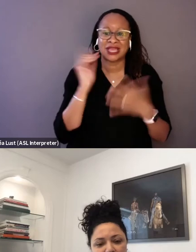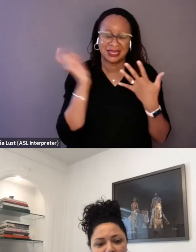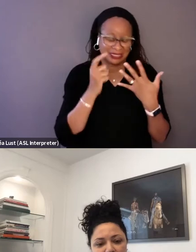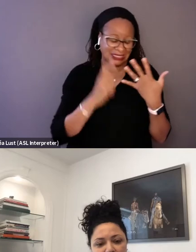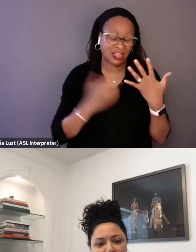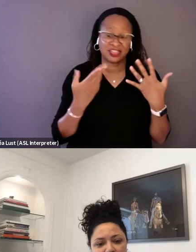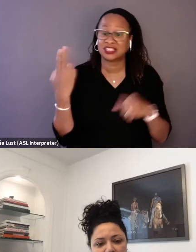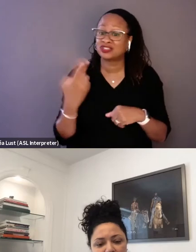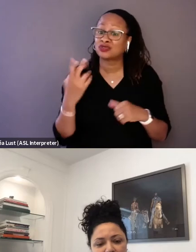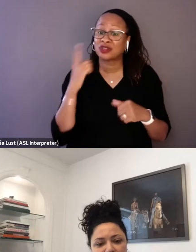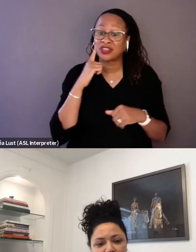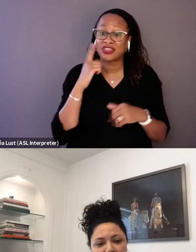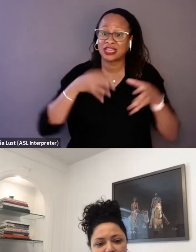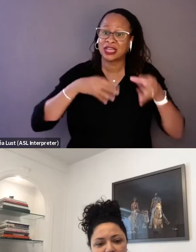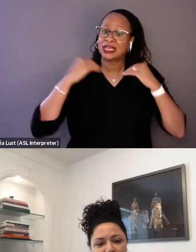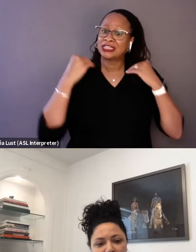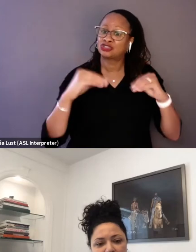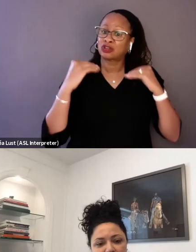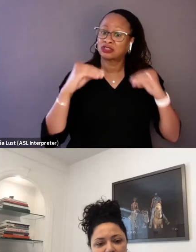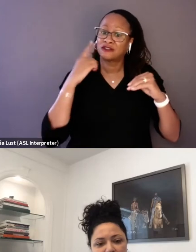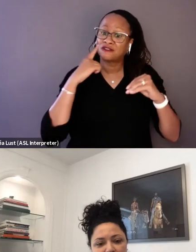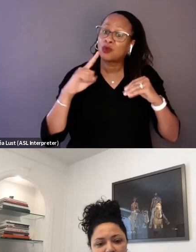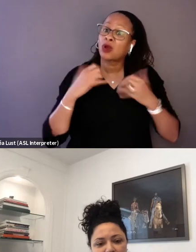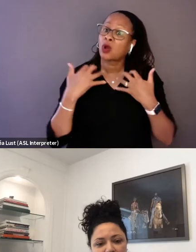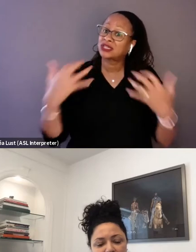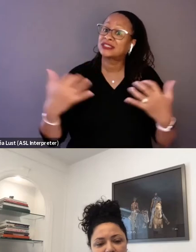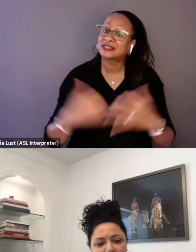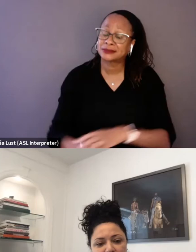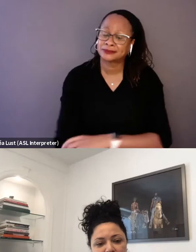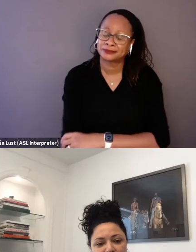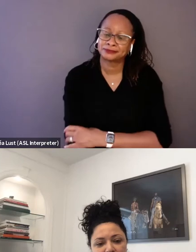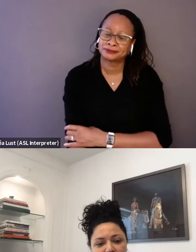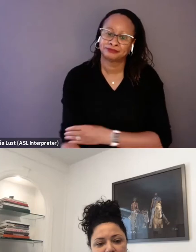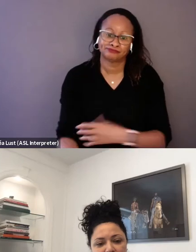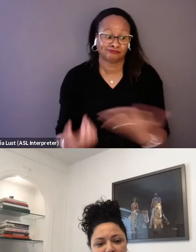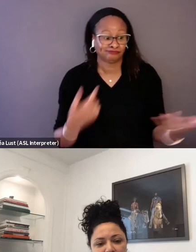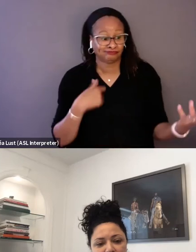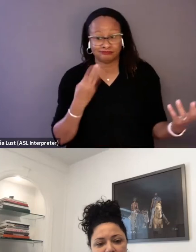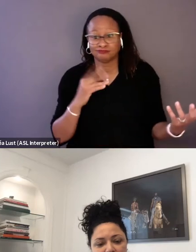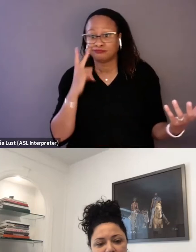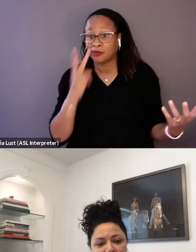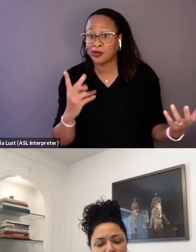you think is instructive for audiences? I mean, look, this was a long haul